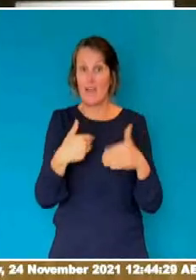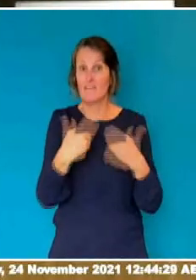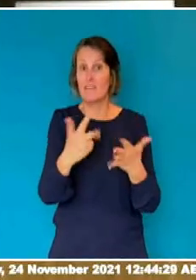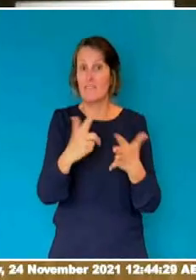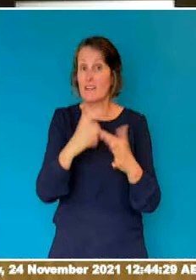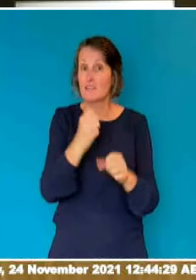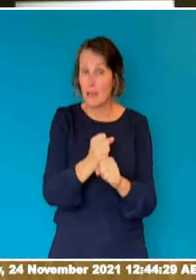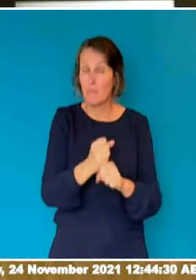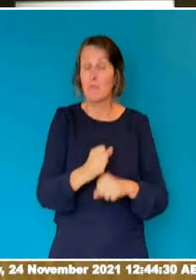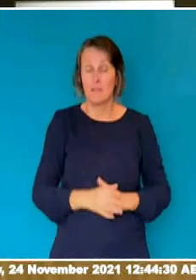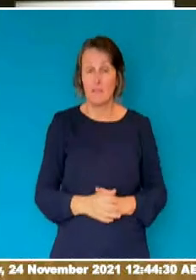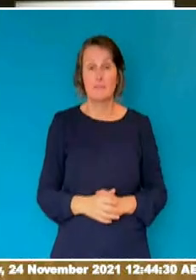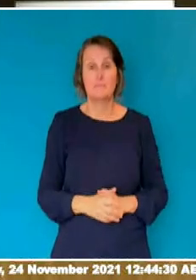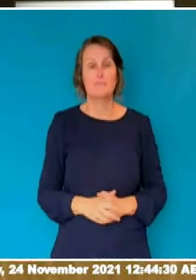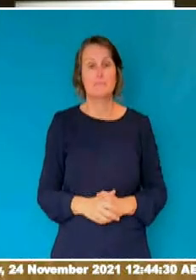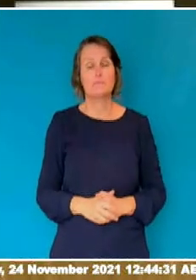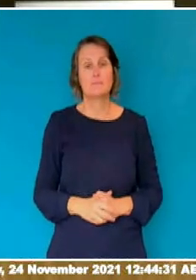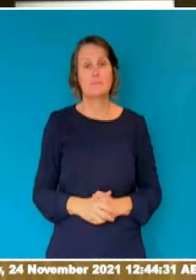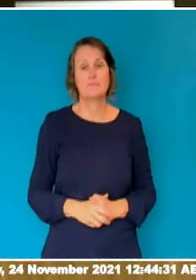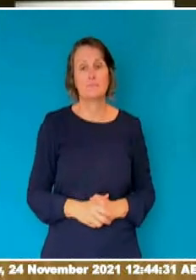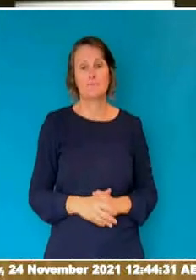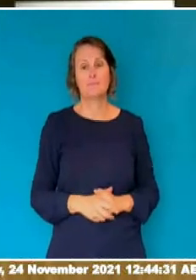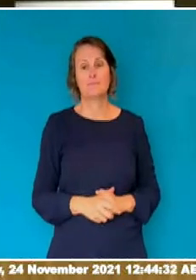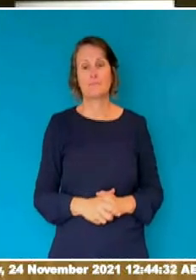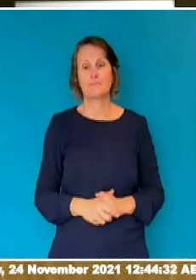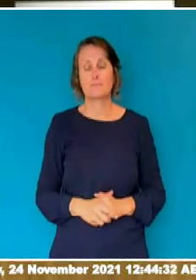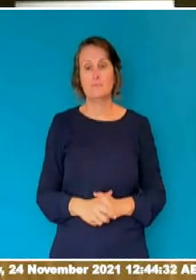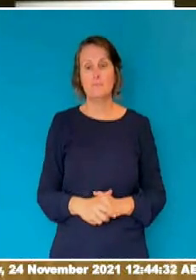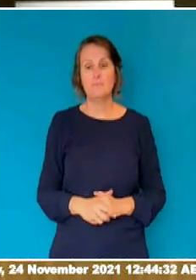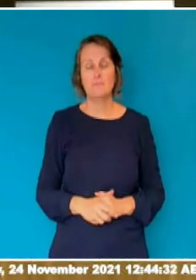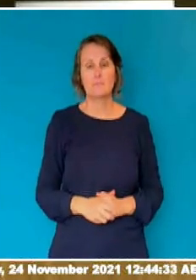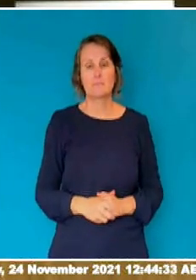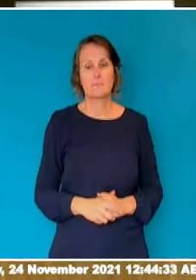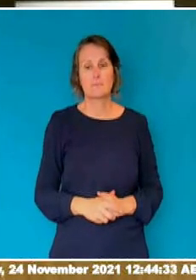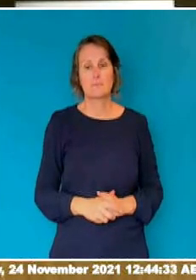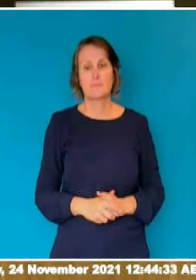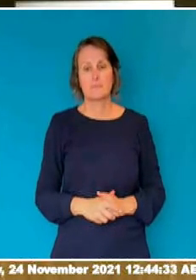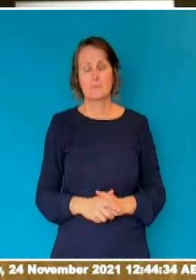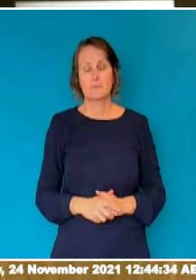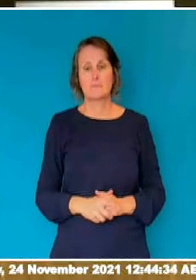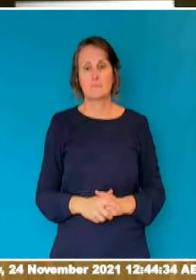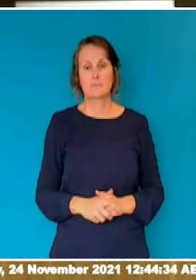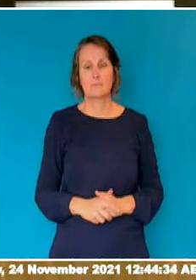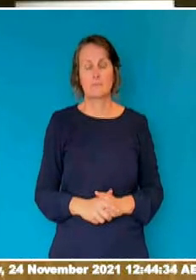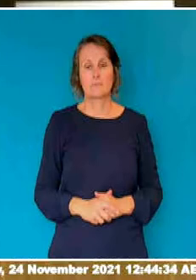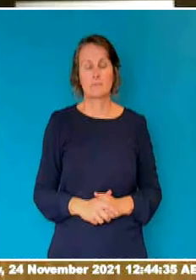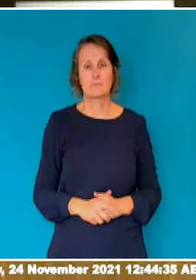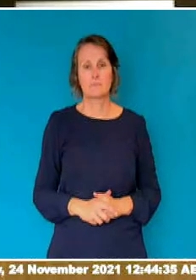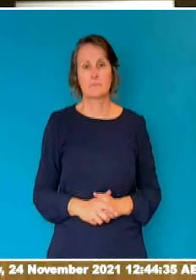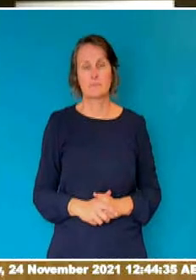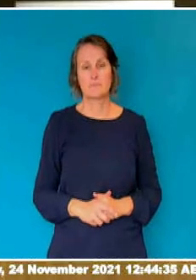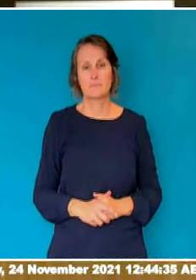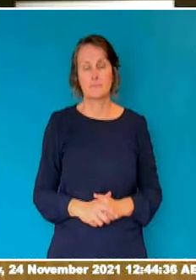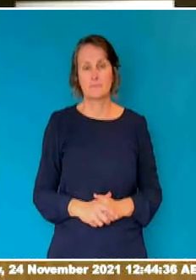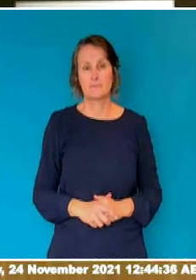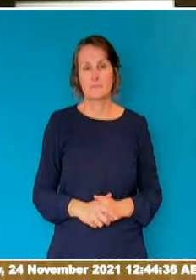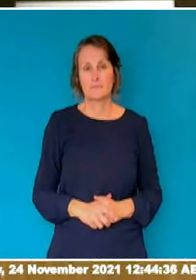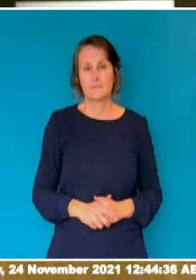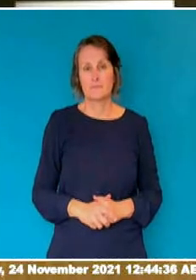that, yes. MS